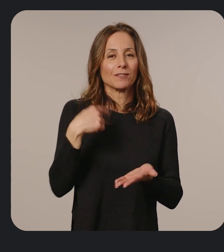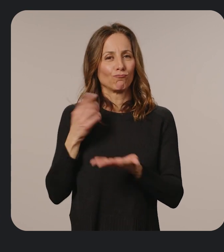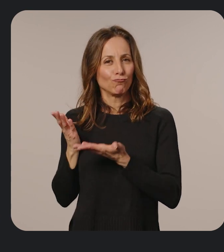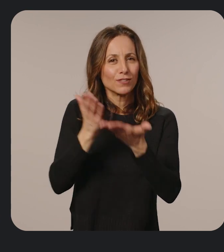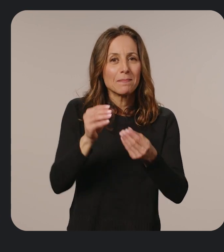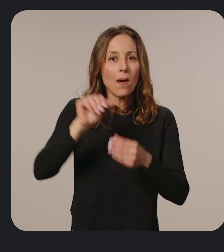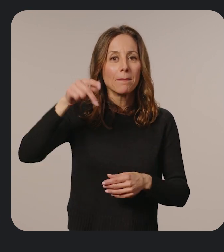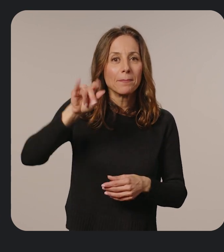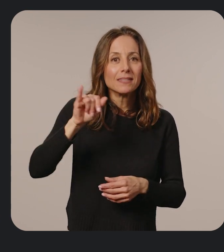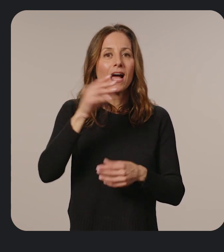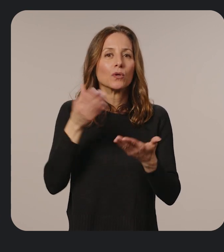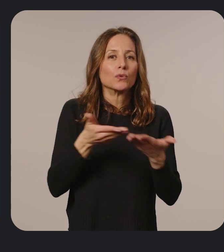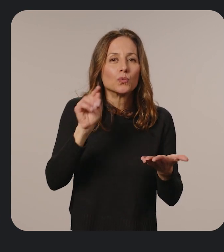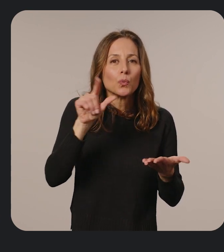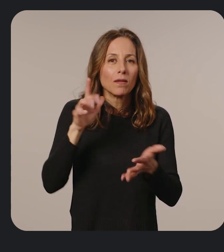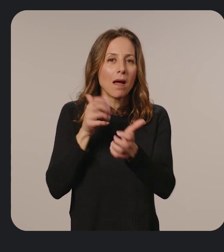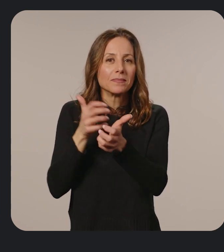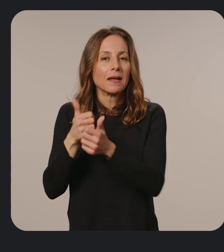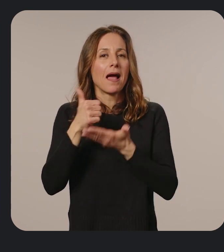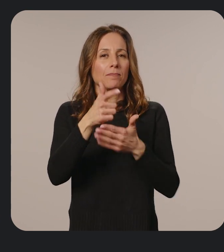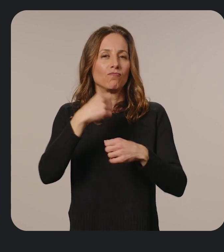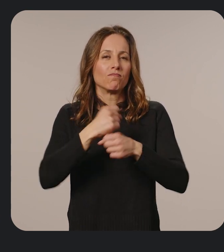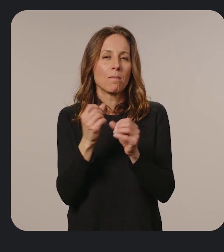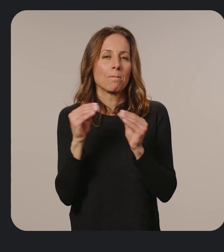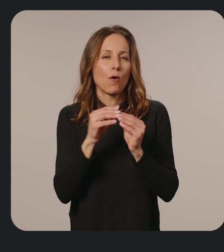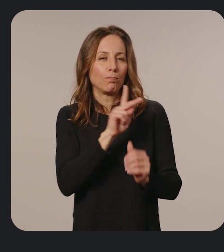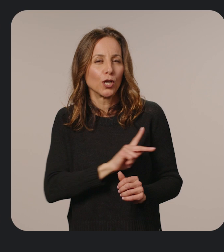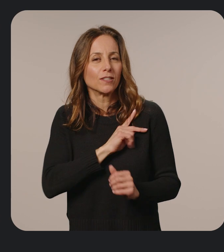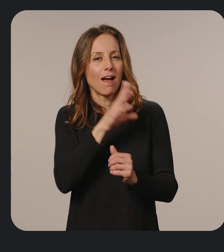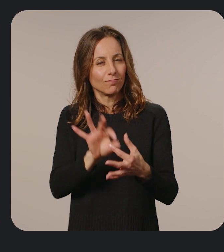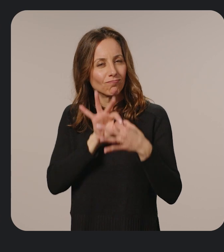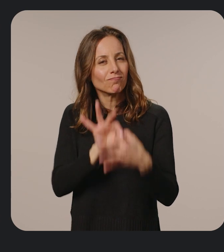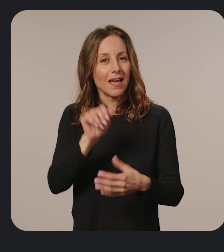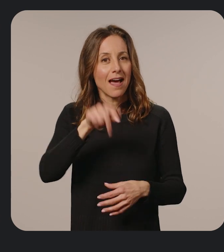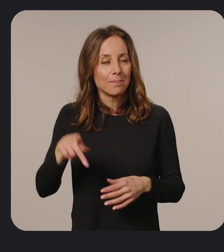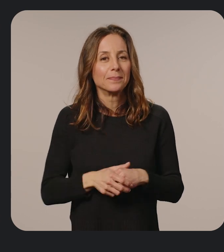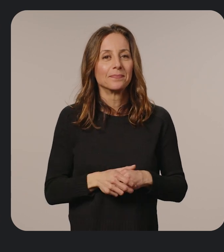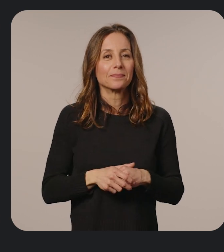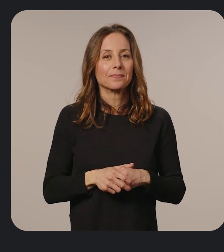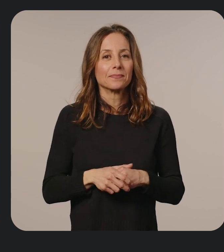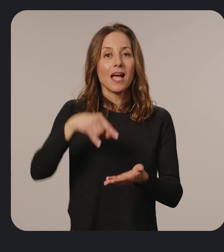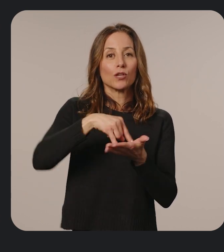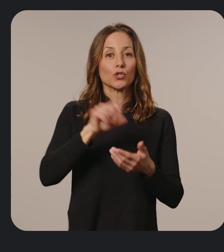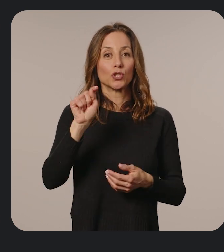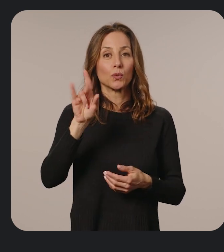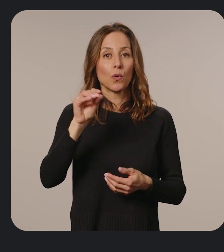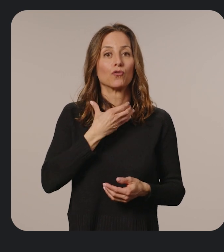In Android 14, we are bringing more APIs and tooling updates to help you create a more personal and relevant app.